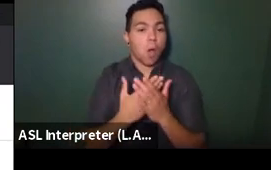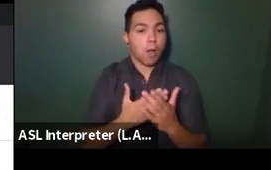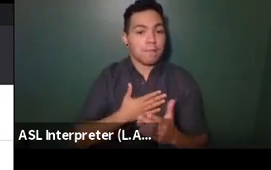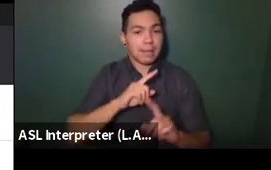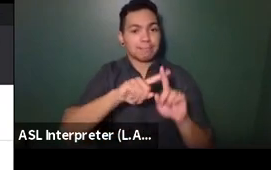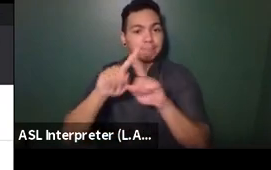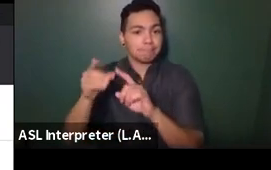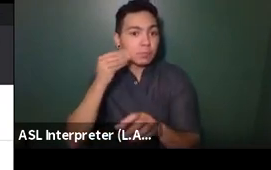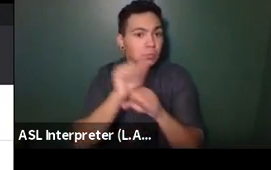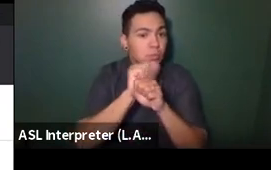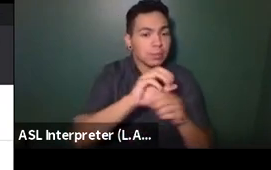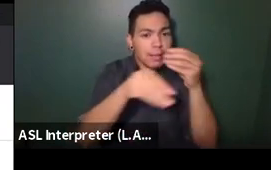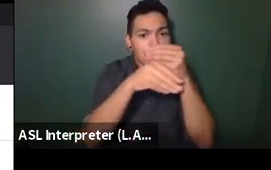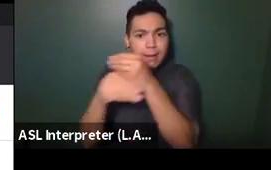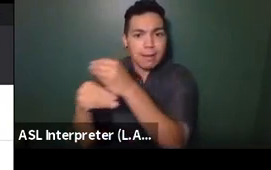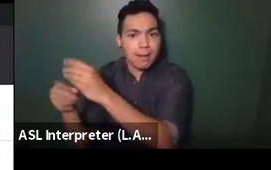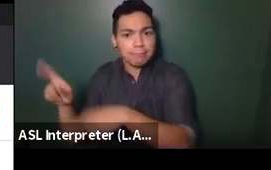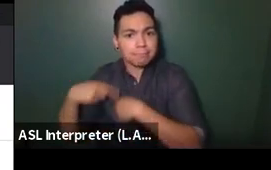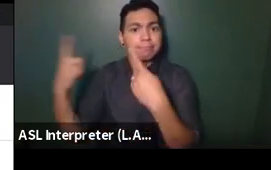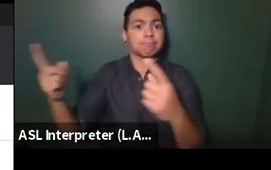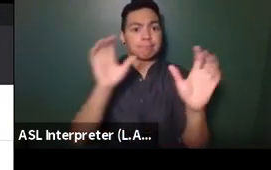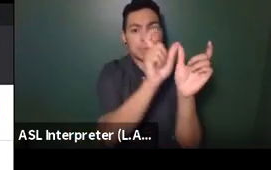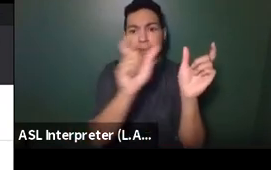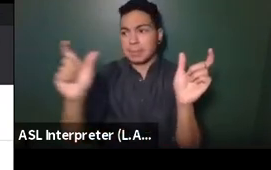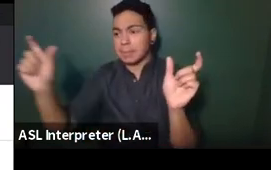Katherine Livick - ESD 112: that I have added. I have the one that I have managed to grade.